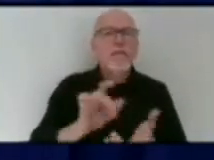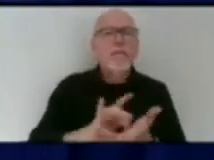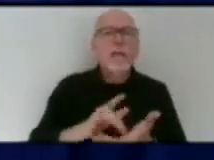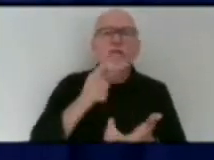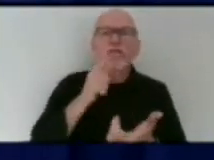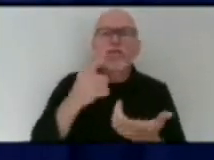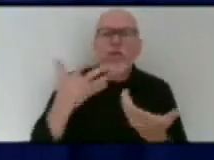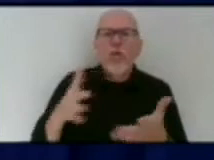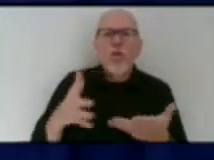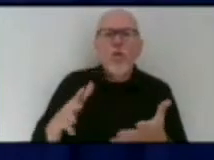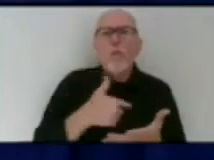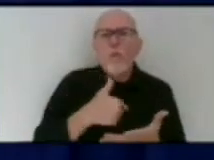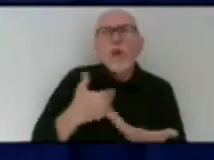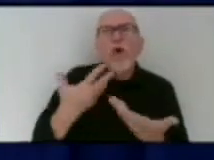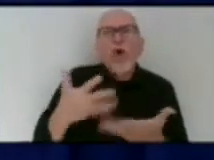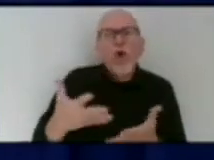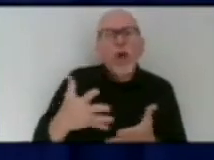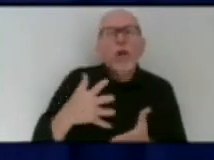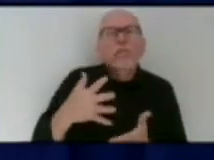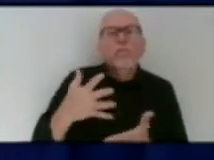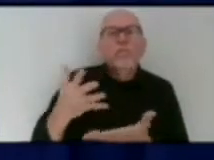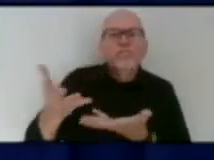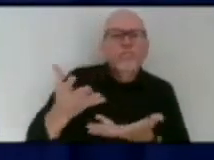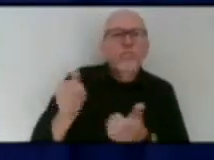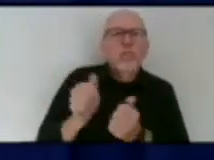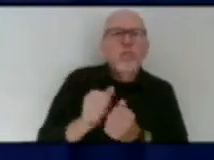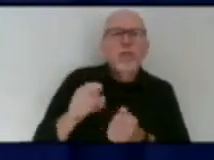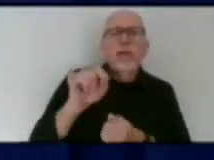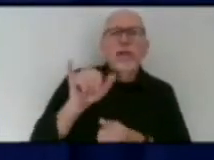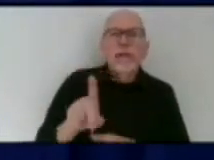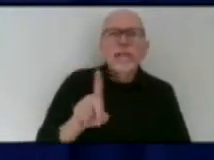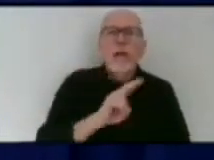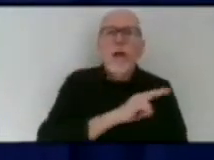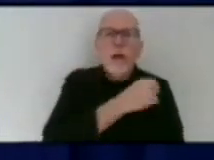we have already been engaged with the Indiana Hospital Association toe.